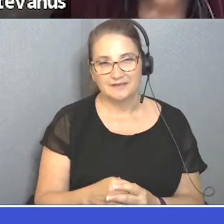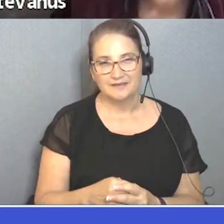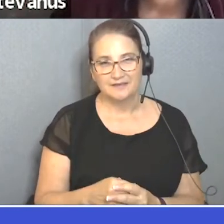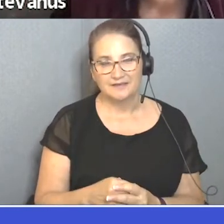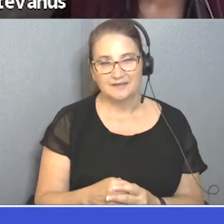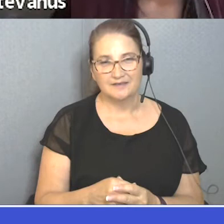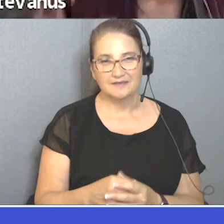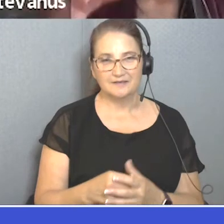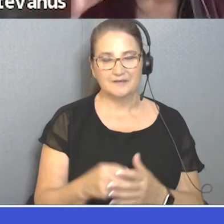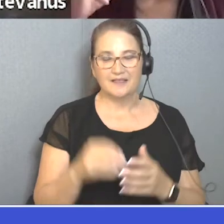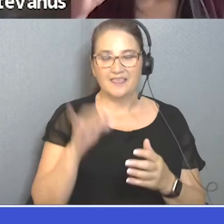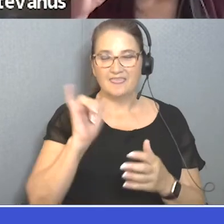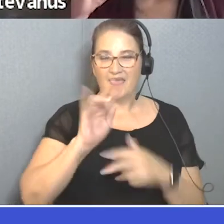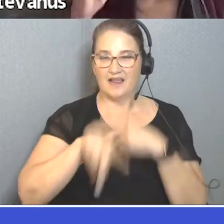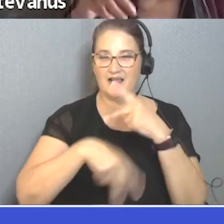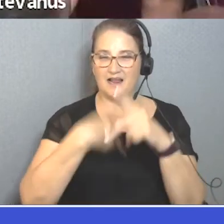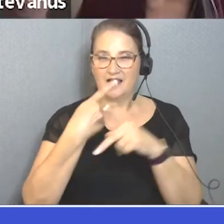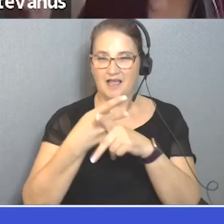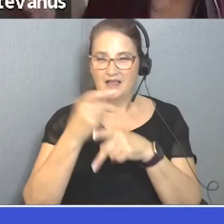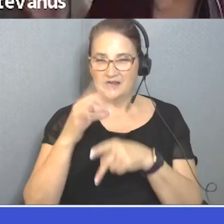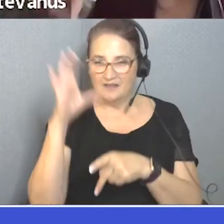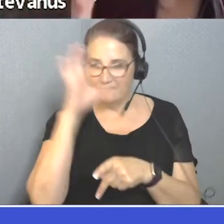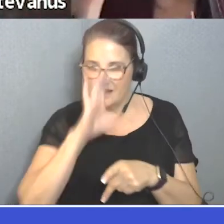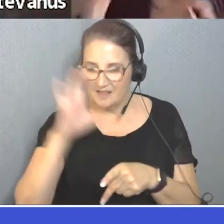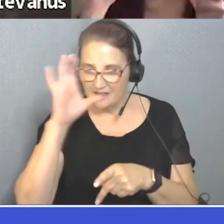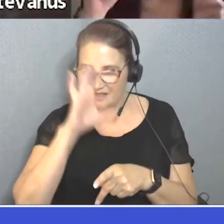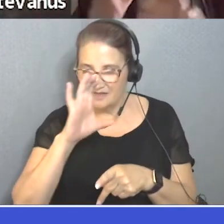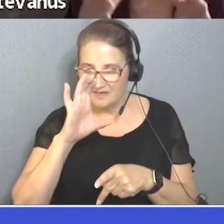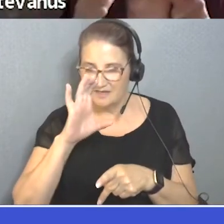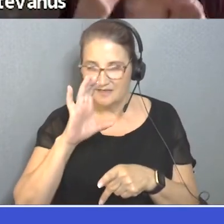design sprint process, and it refers to a